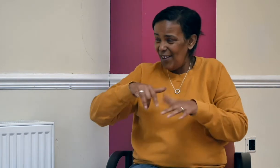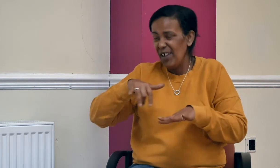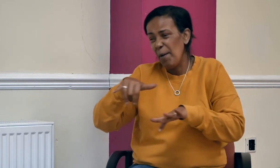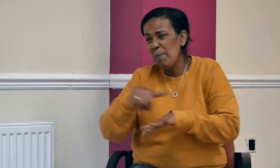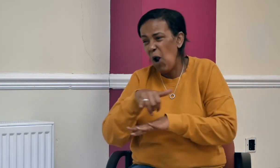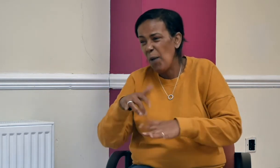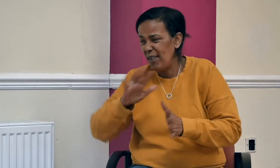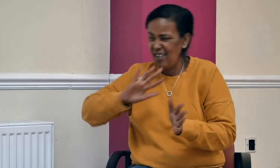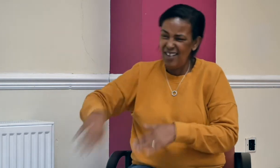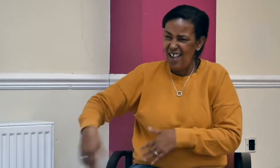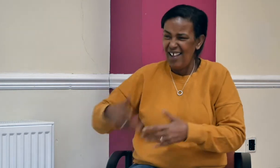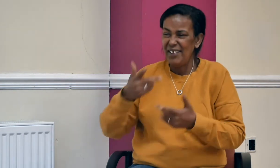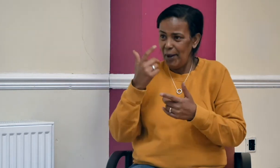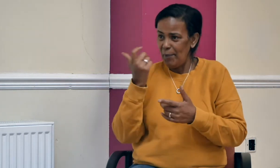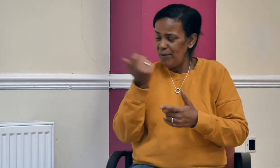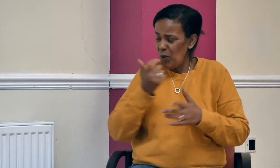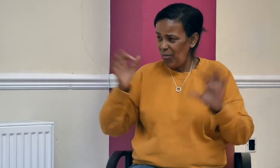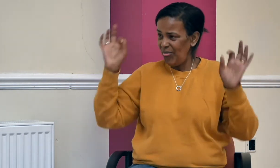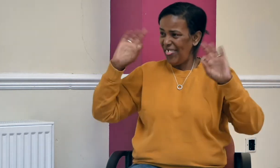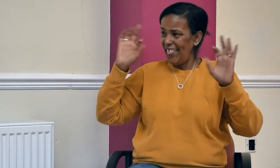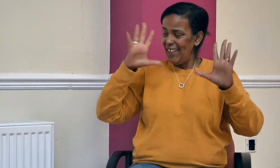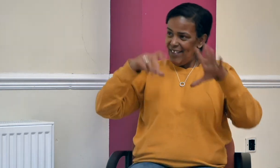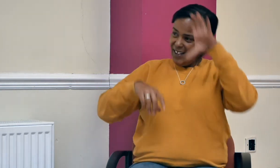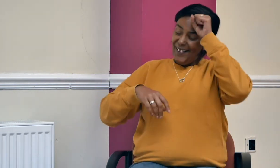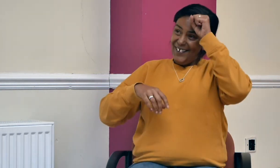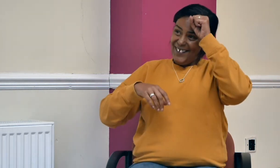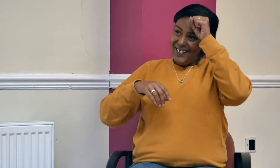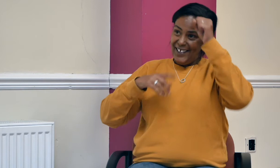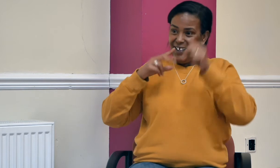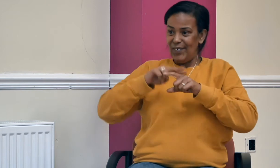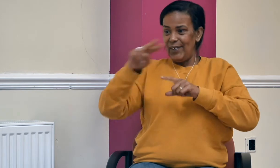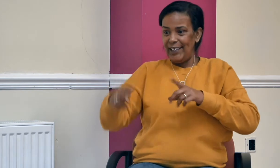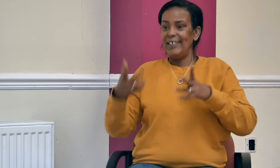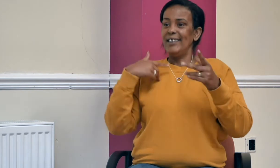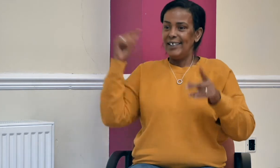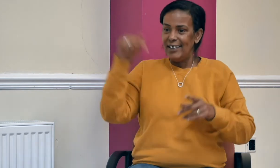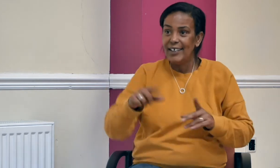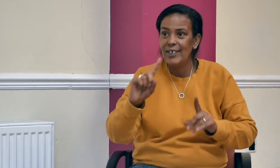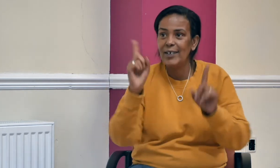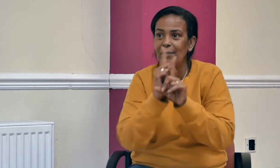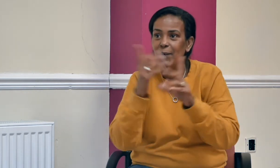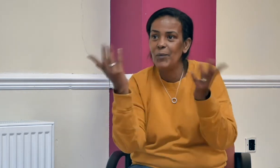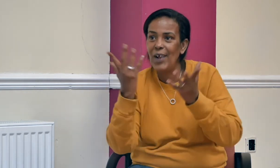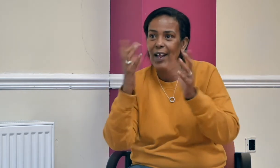There were minicoms but they were rubbish! Without phones, we had to remember everything! Then two weeks later, we would check the notice board